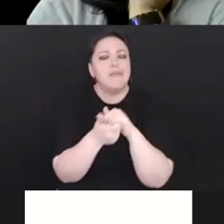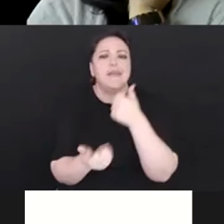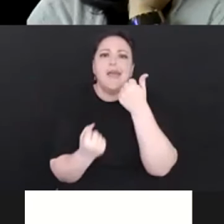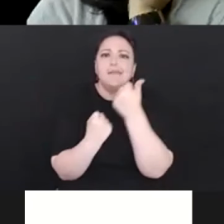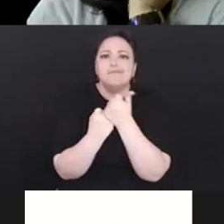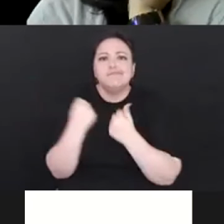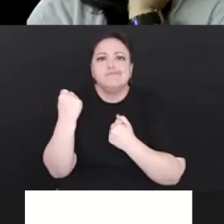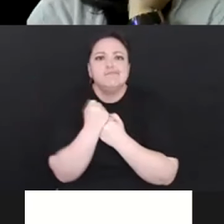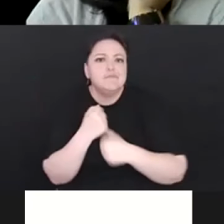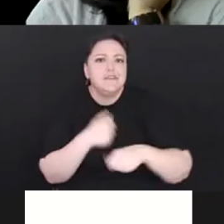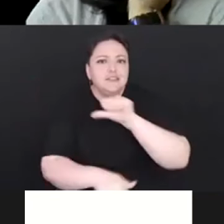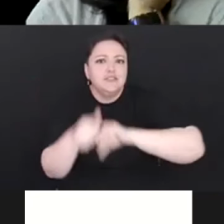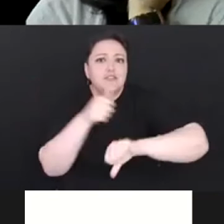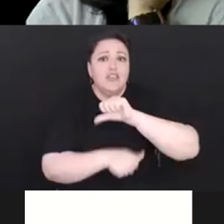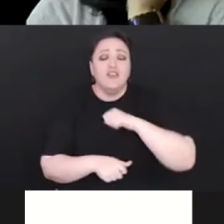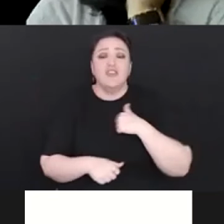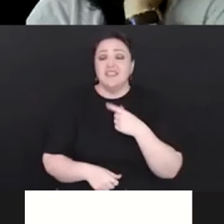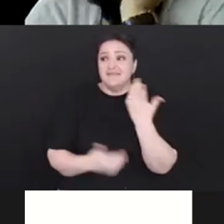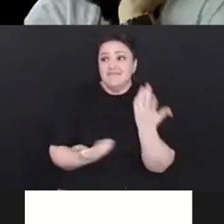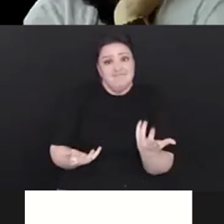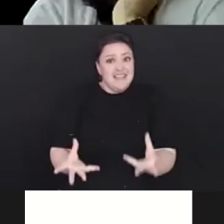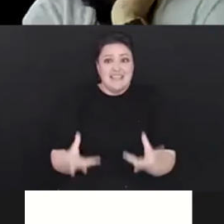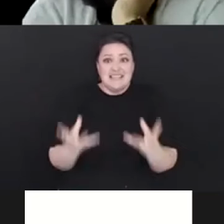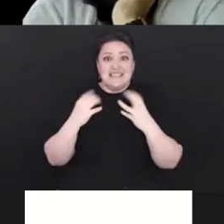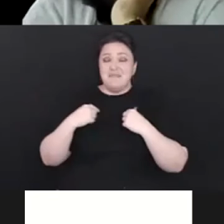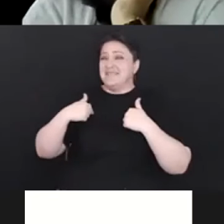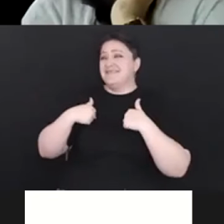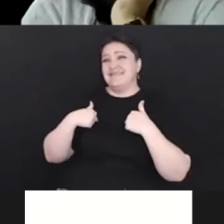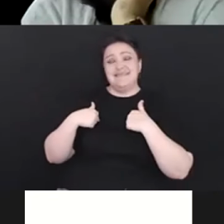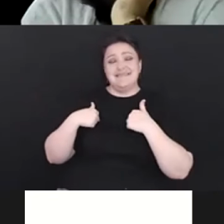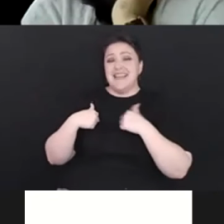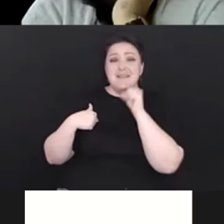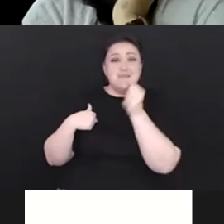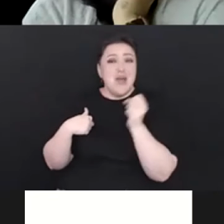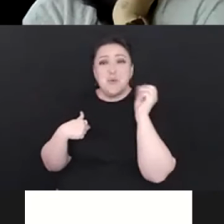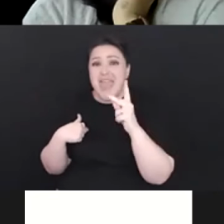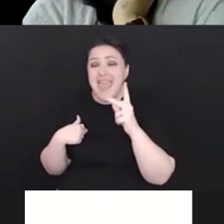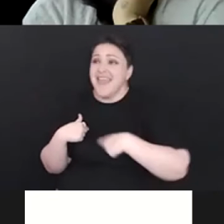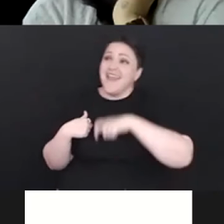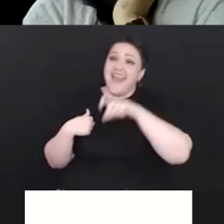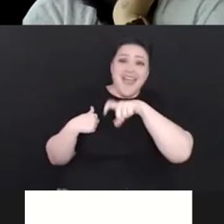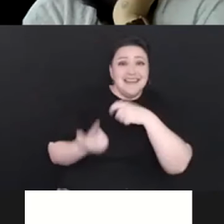to say that we're not okay. It's okay to say that, um, you want help and, um, I think having